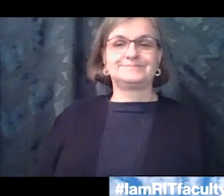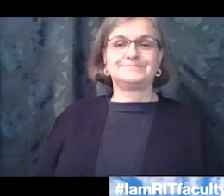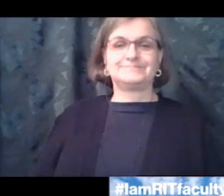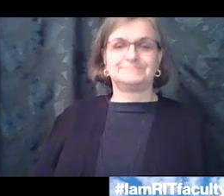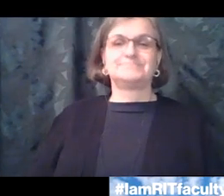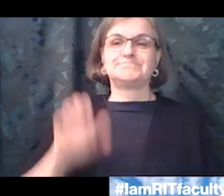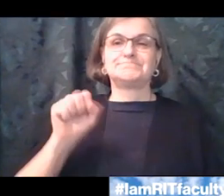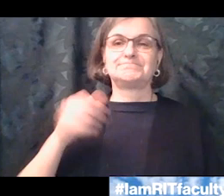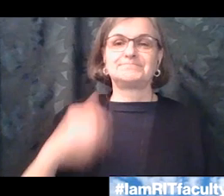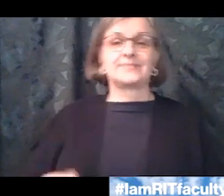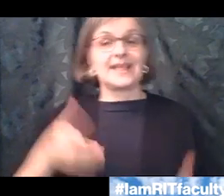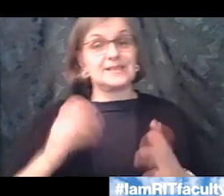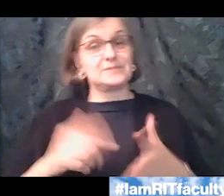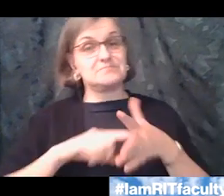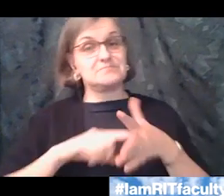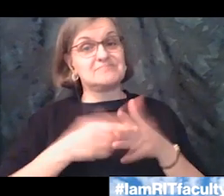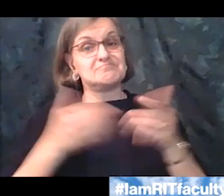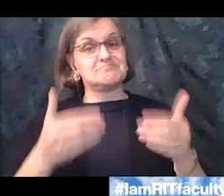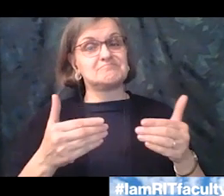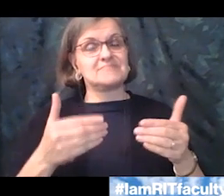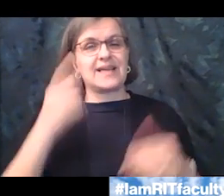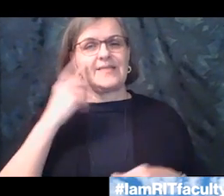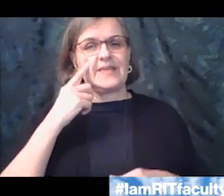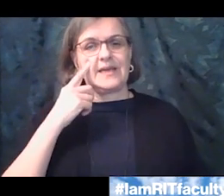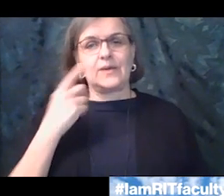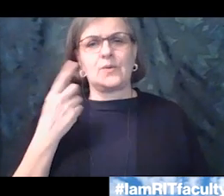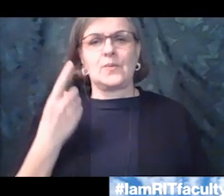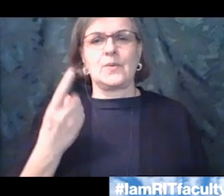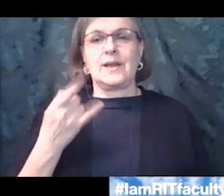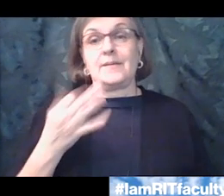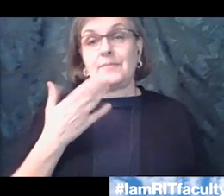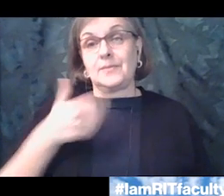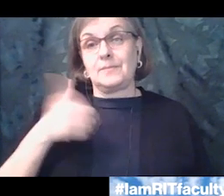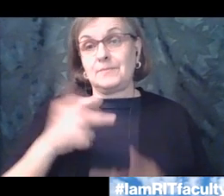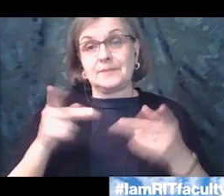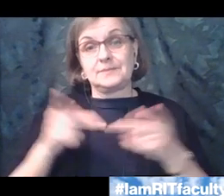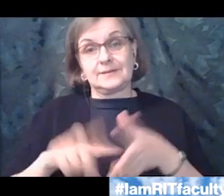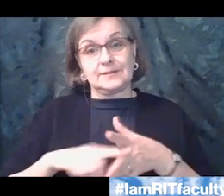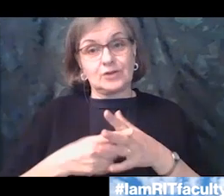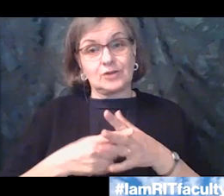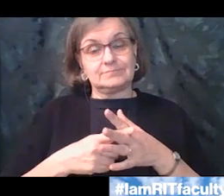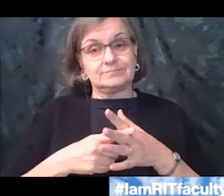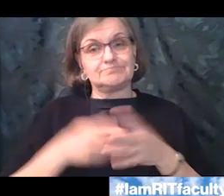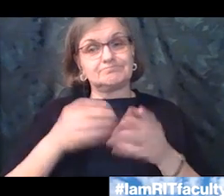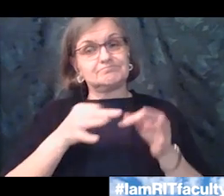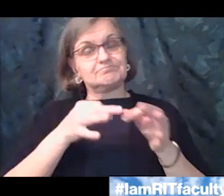Let's begin, shall we? I think one of the best places to start is for you to tell us a little bit about yourself, where